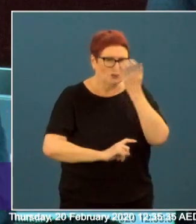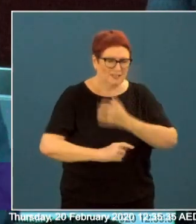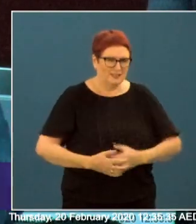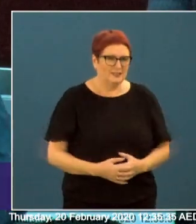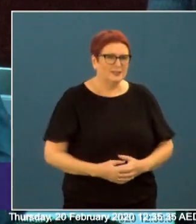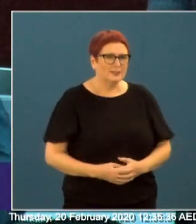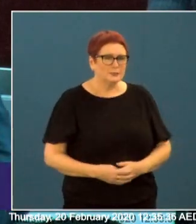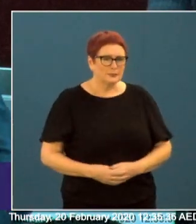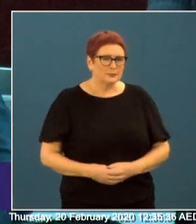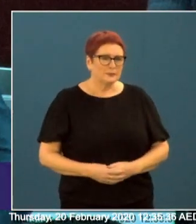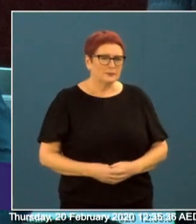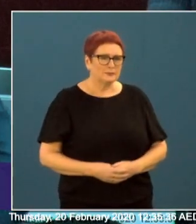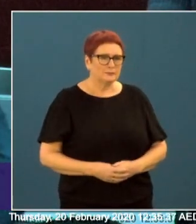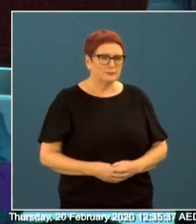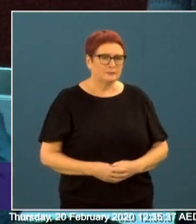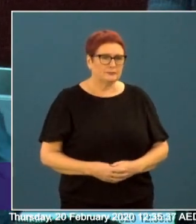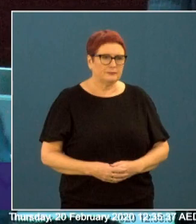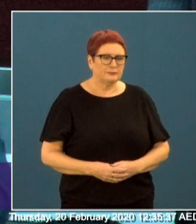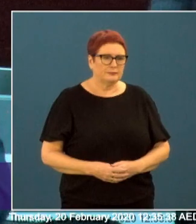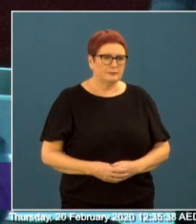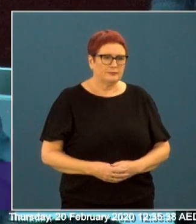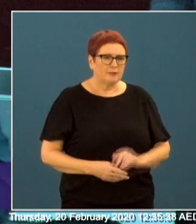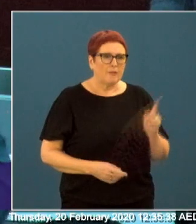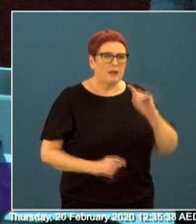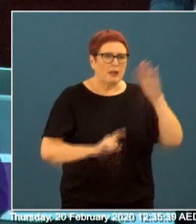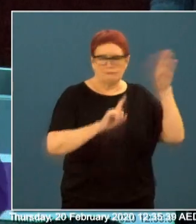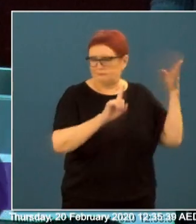But coming back to summarise the work that you've done